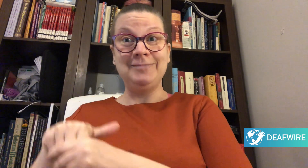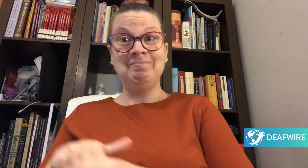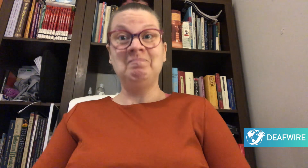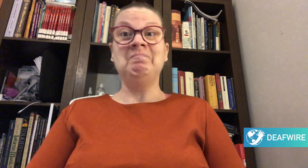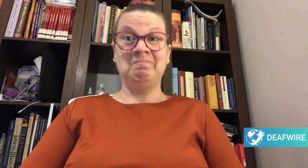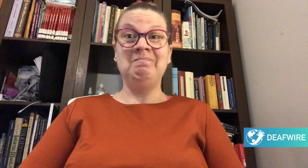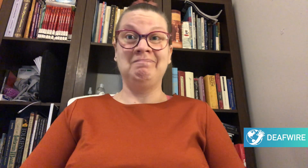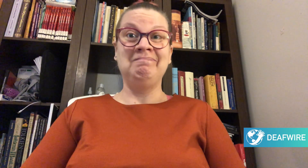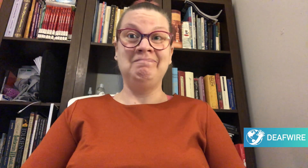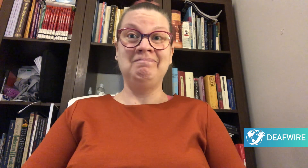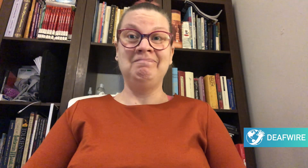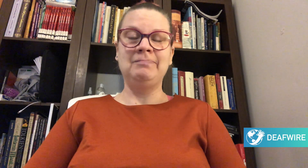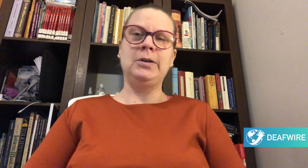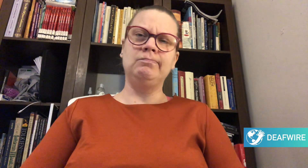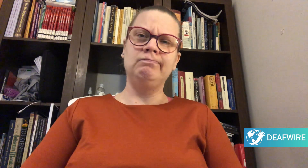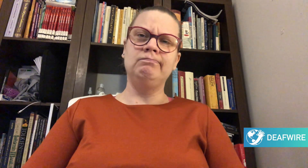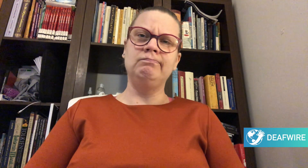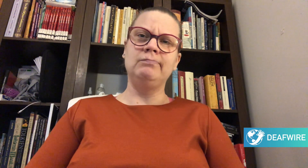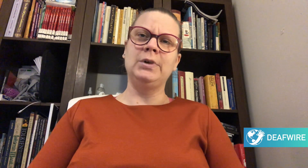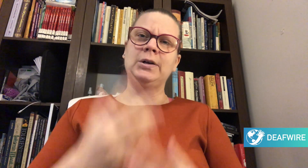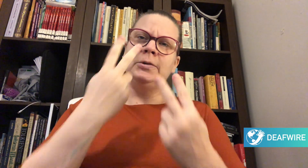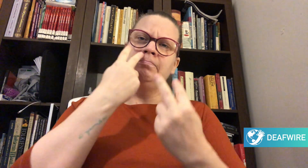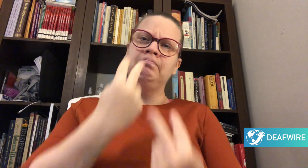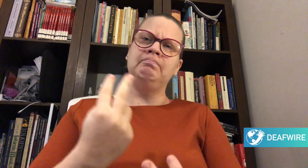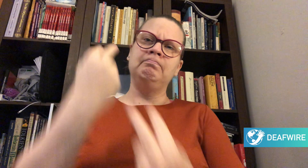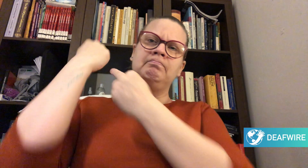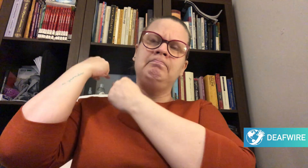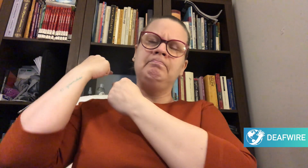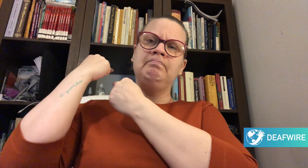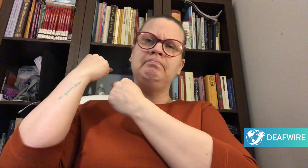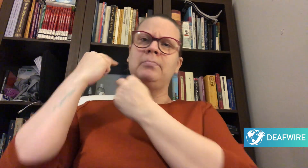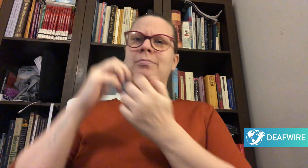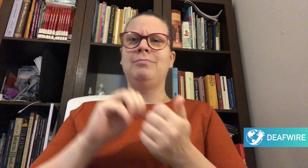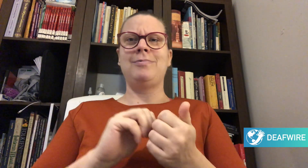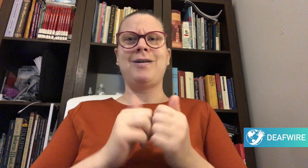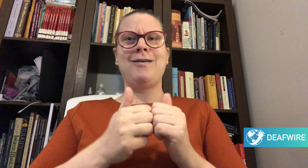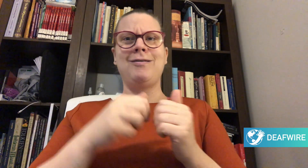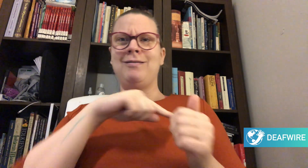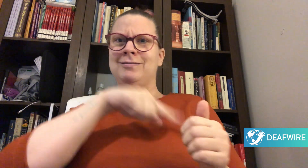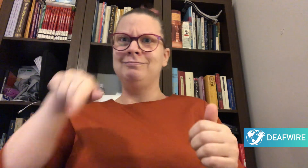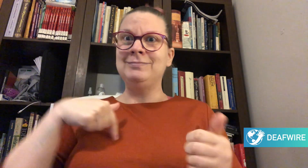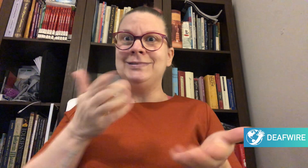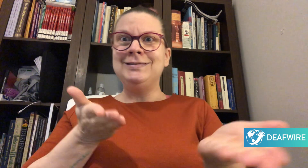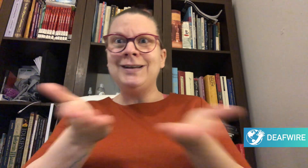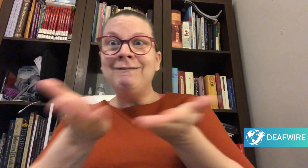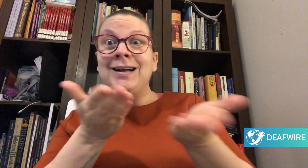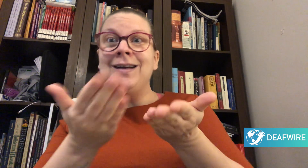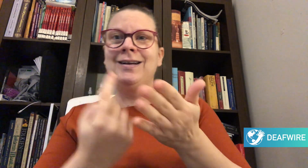When we look into the past, how have our services and